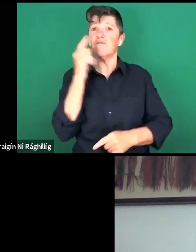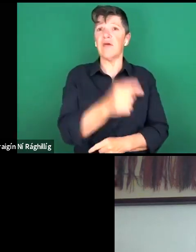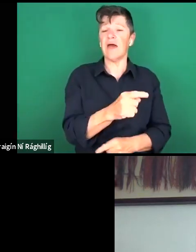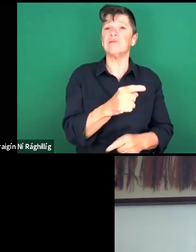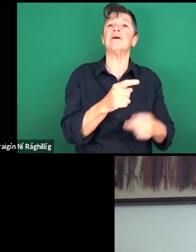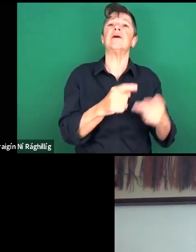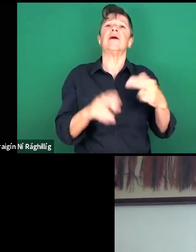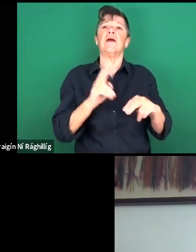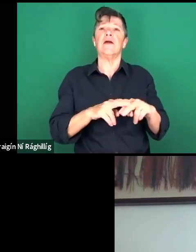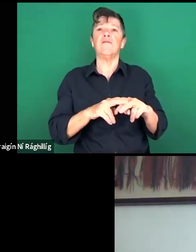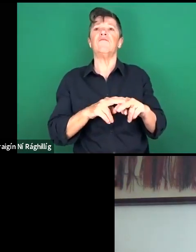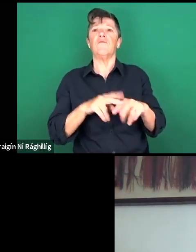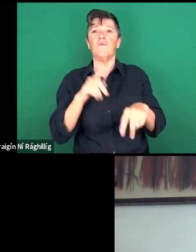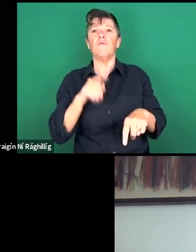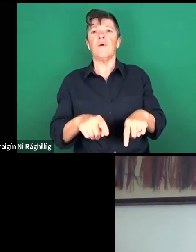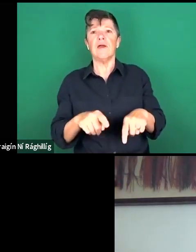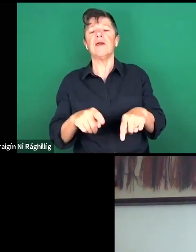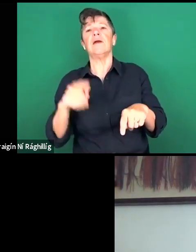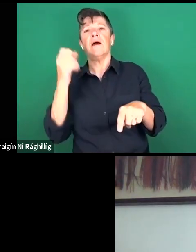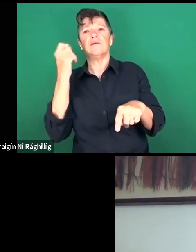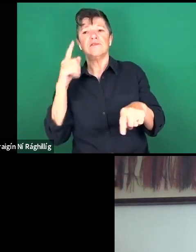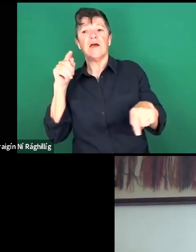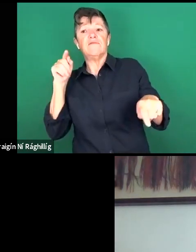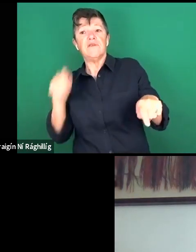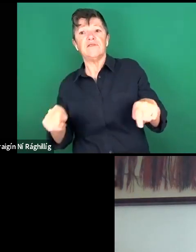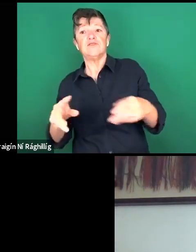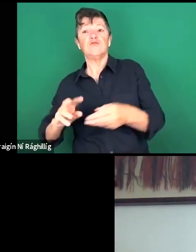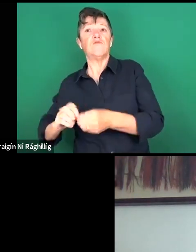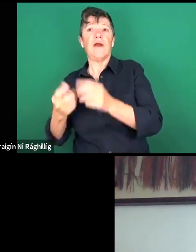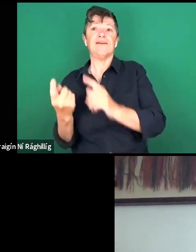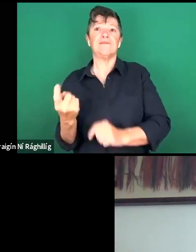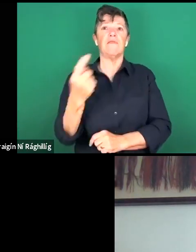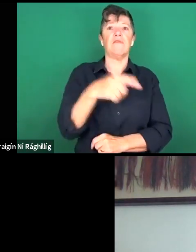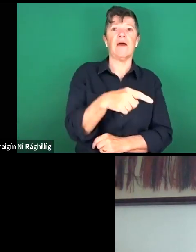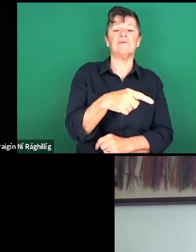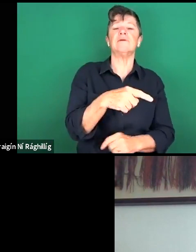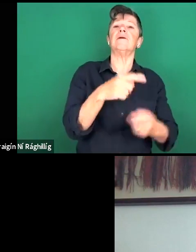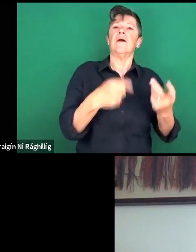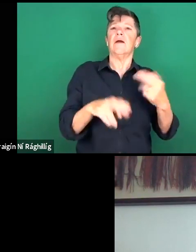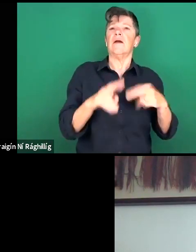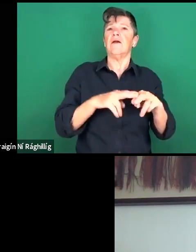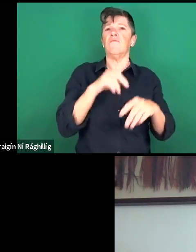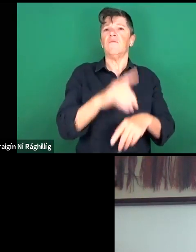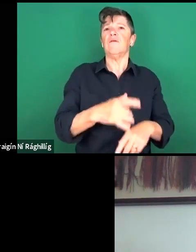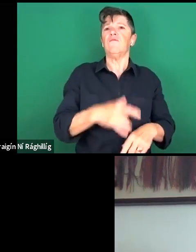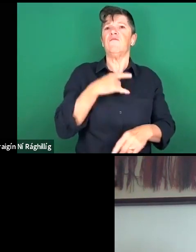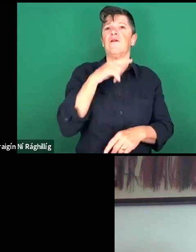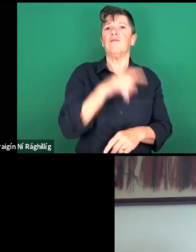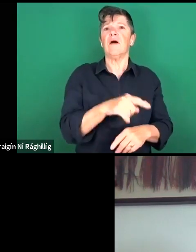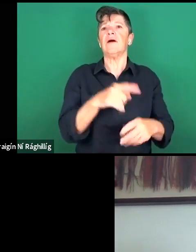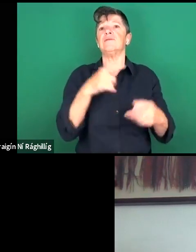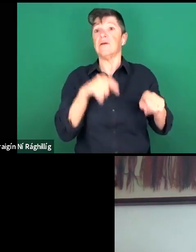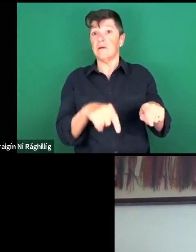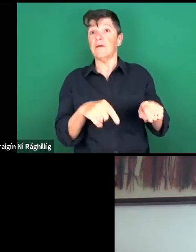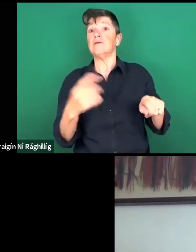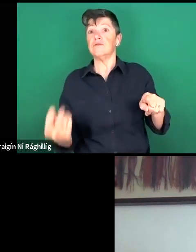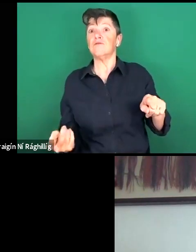calling for these differences and changes and also the issue around climate change and the idea that now our world